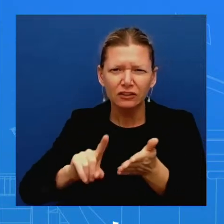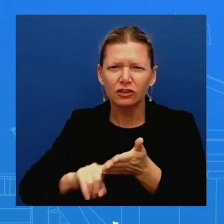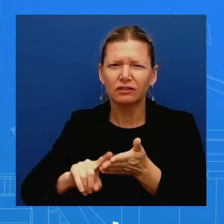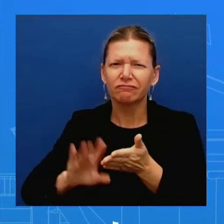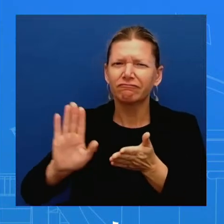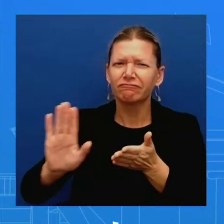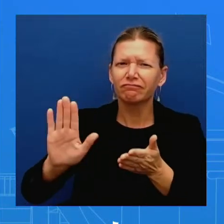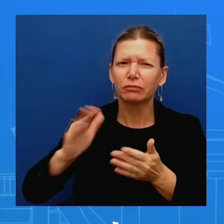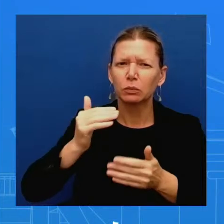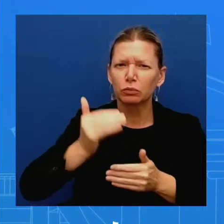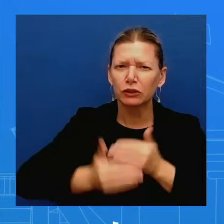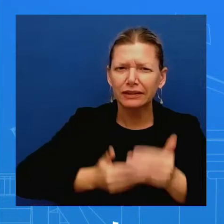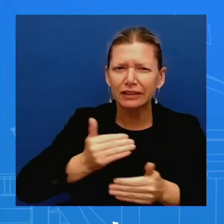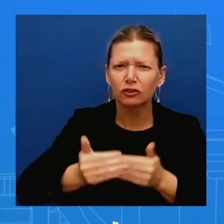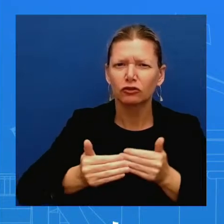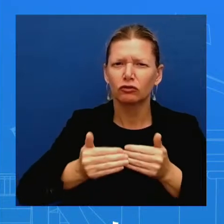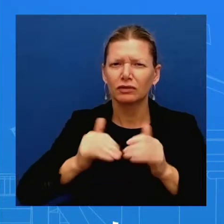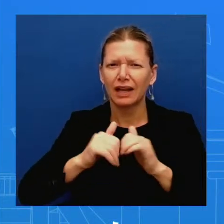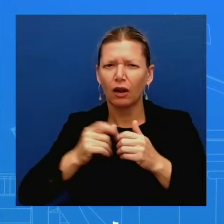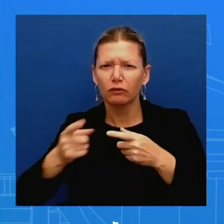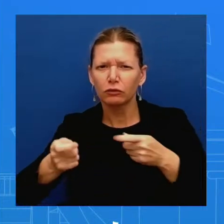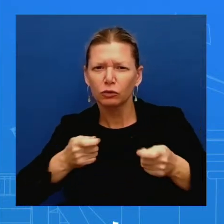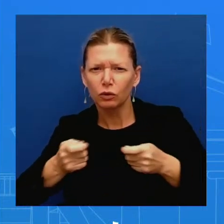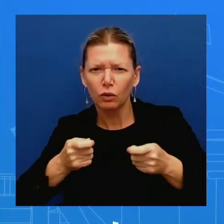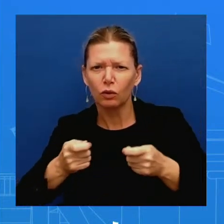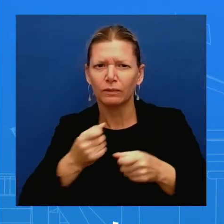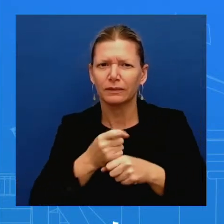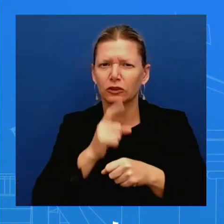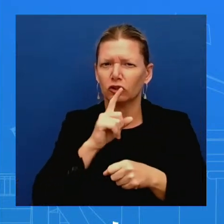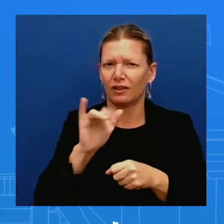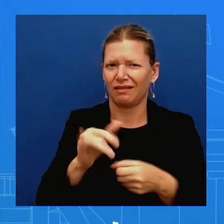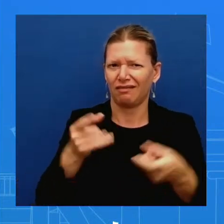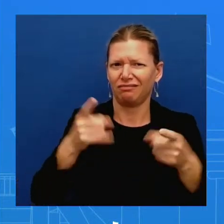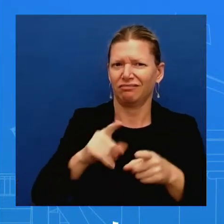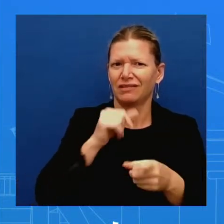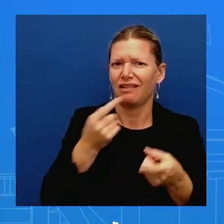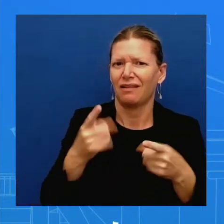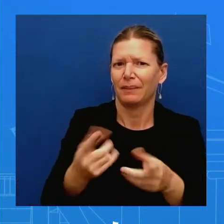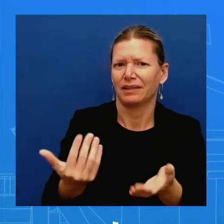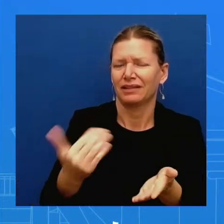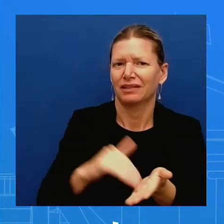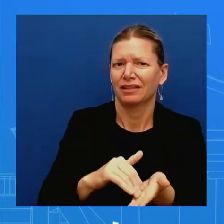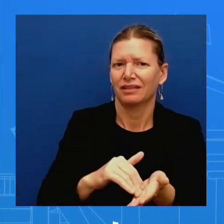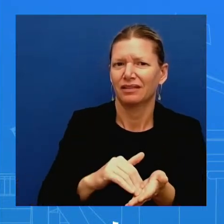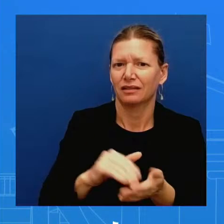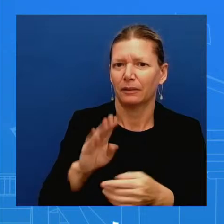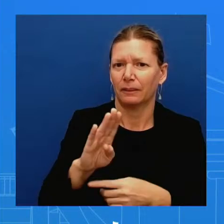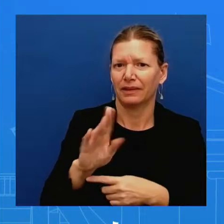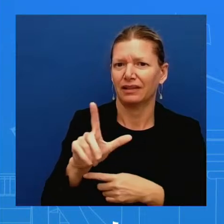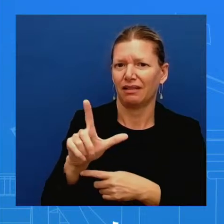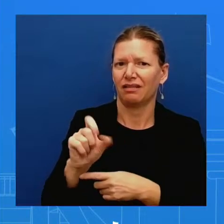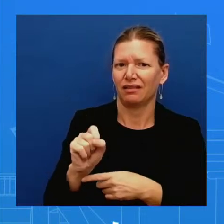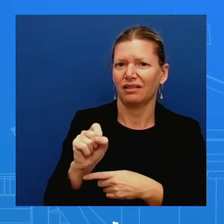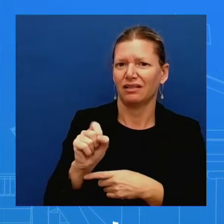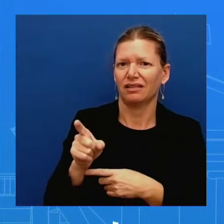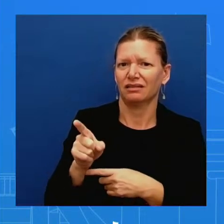BLS can obviously speak more into their investigation. We have -- the President -- we have confident that this will -- this will get done.